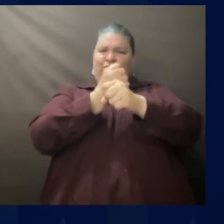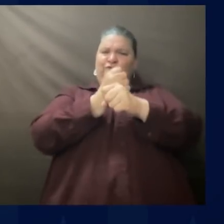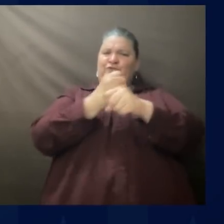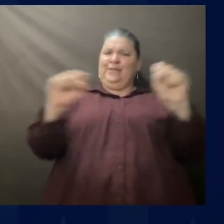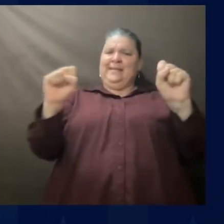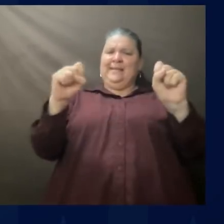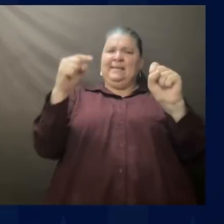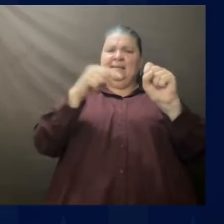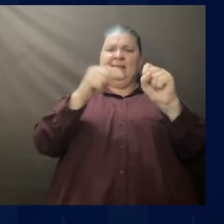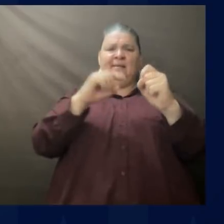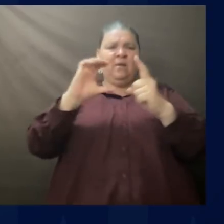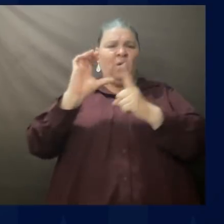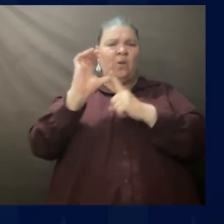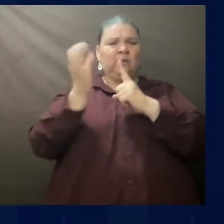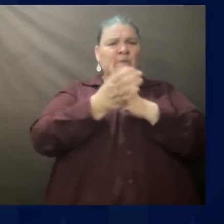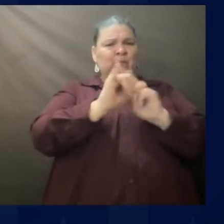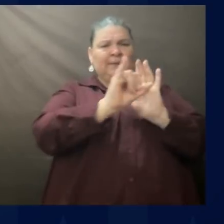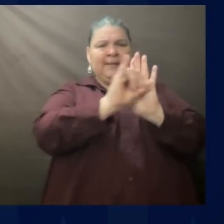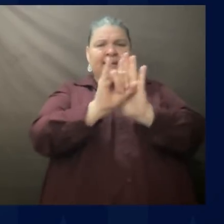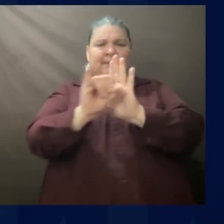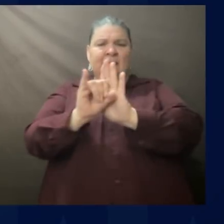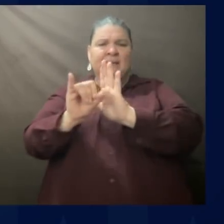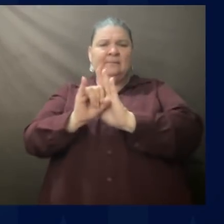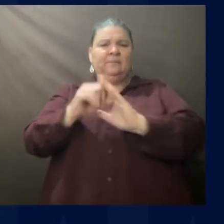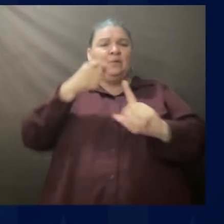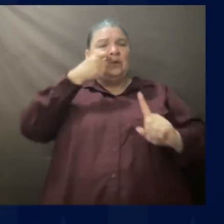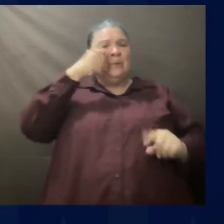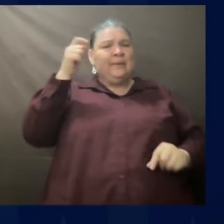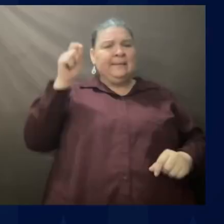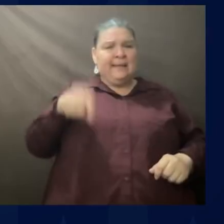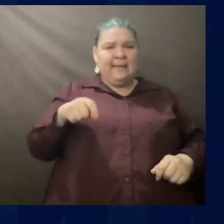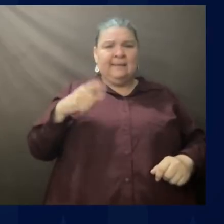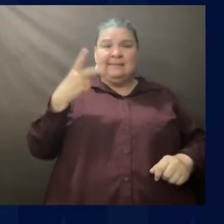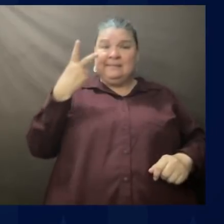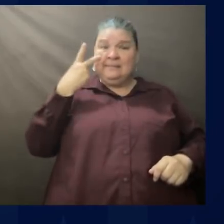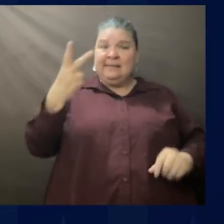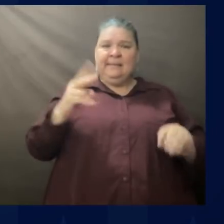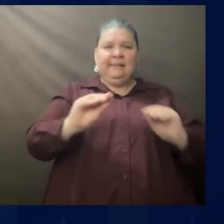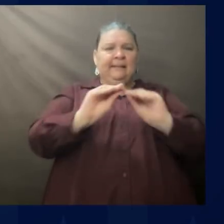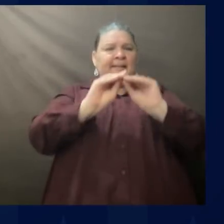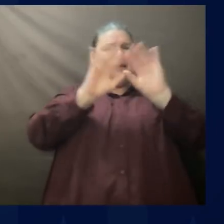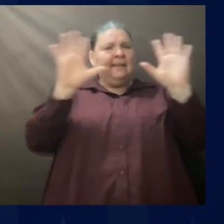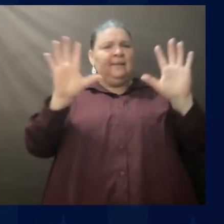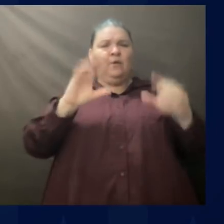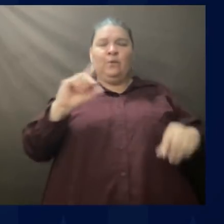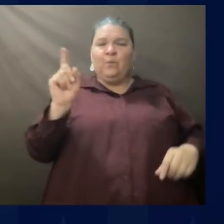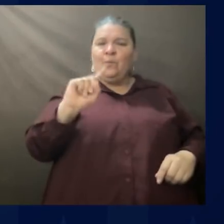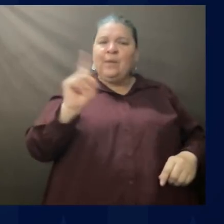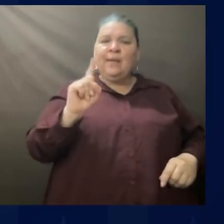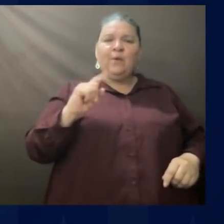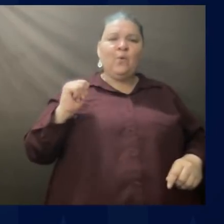we so -- we see so clearly all that’s at stake. Freedom has never been free.